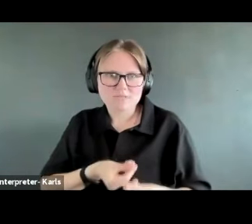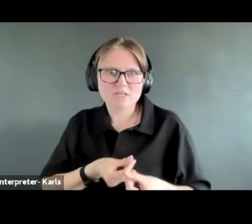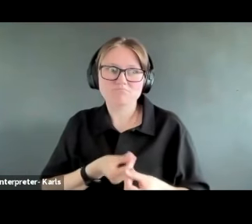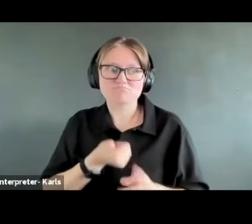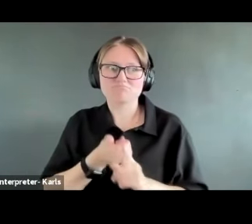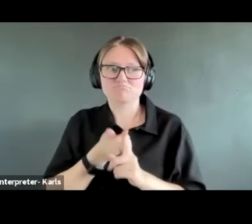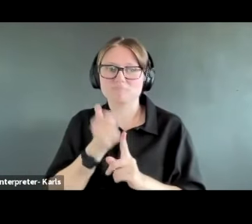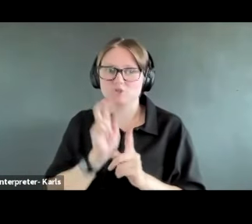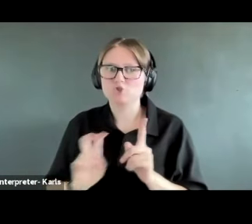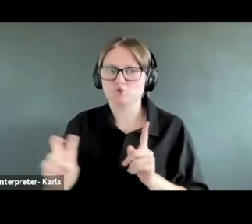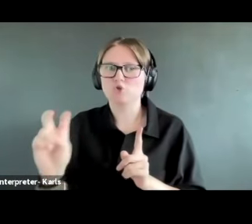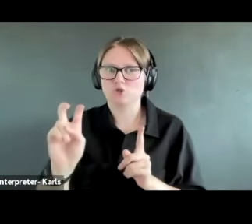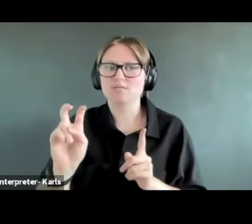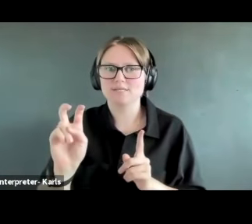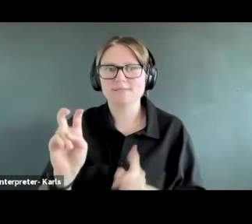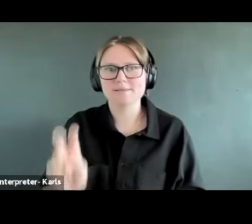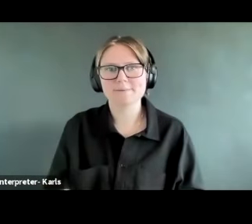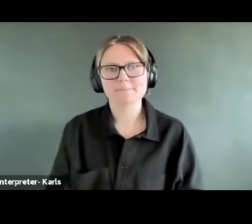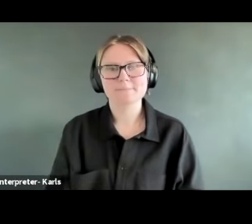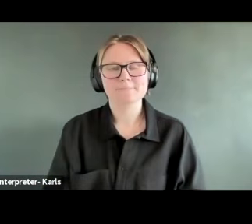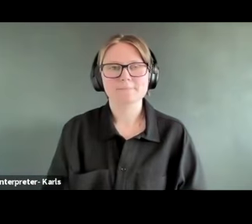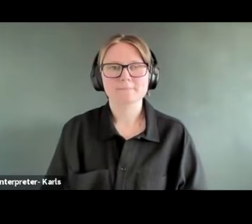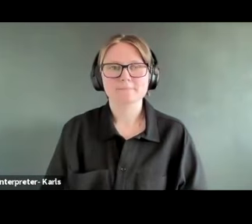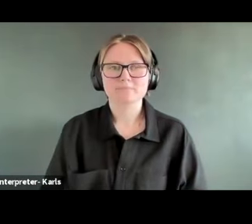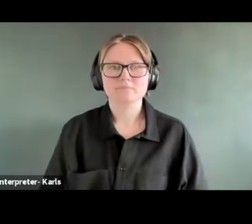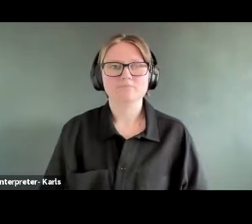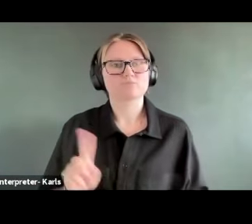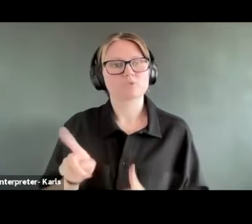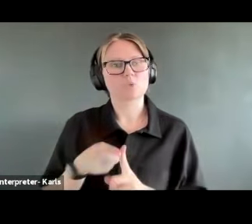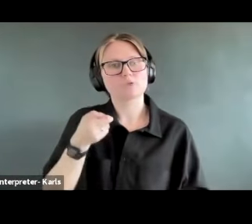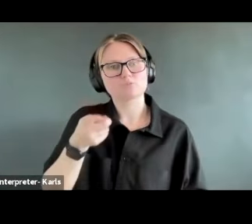and when you have a disability no matter what that